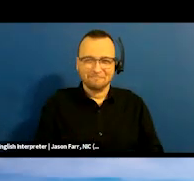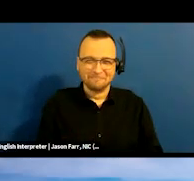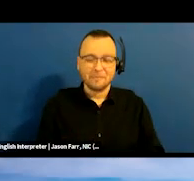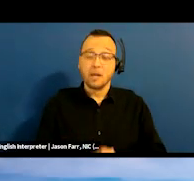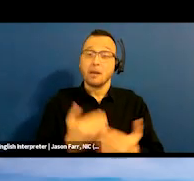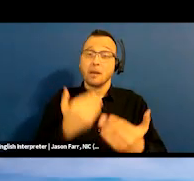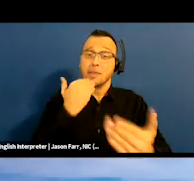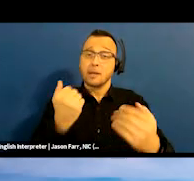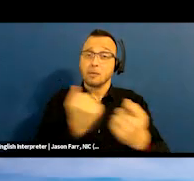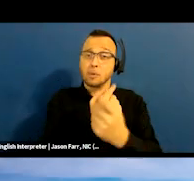Thanks so much.